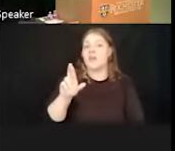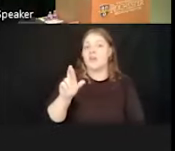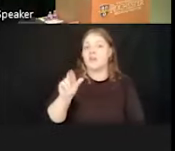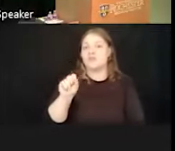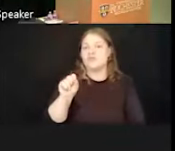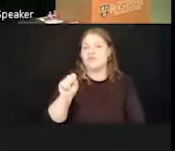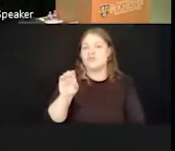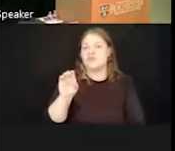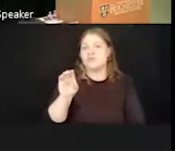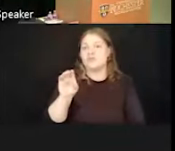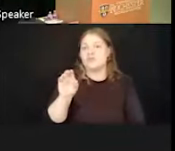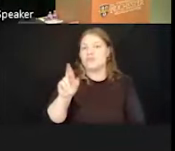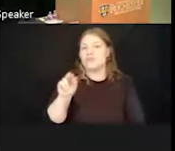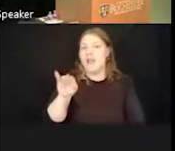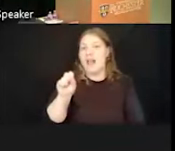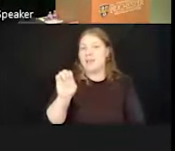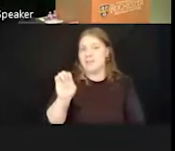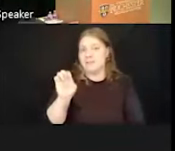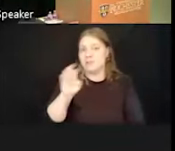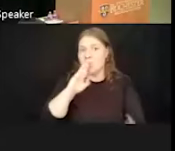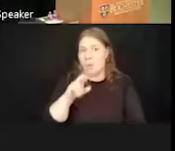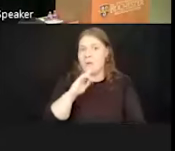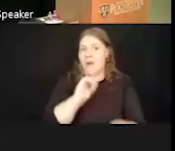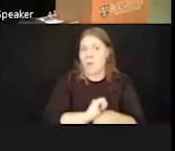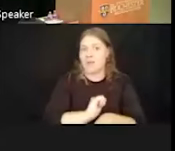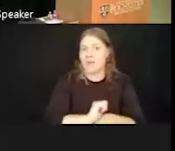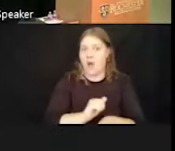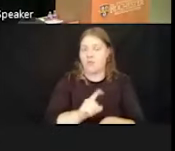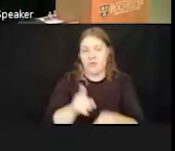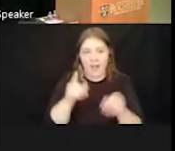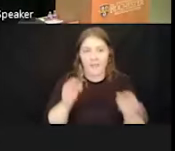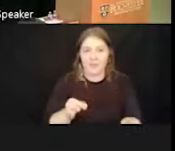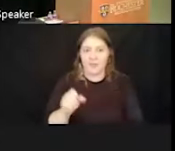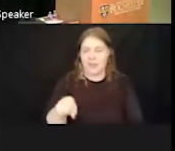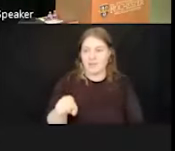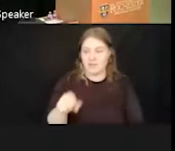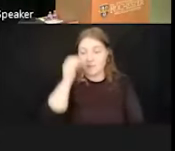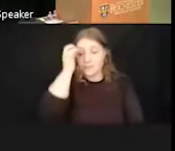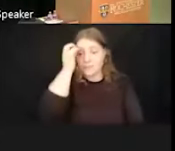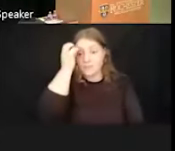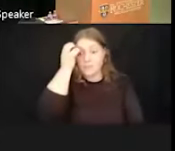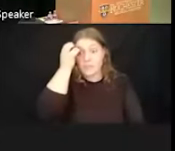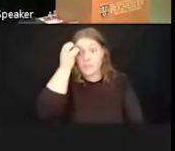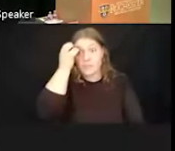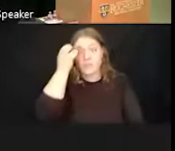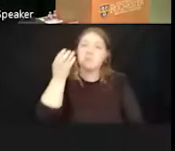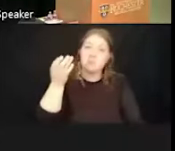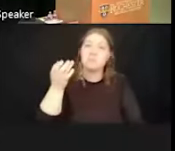great to hear from you uh but yes absolutely but we have to be at the table that is creating these